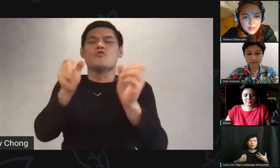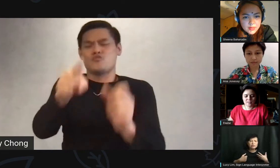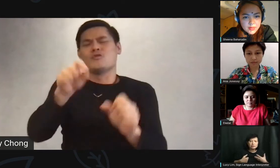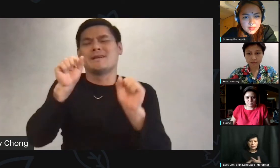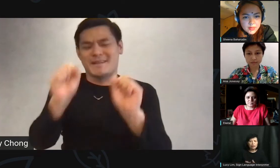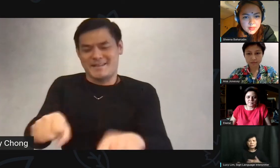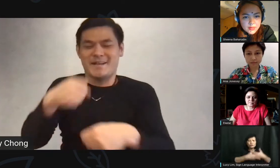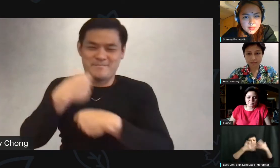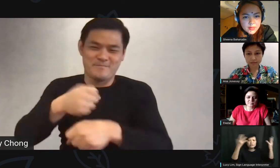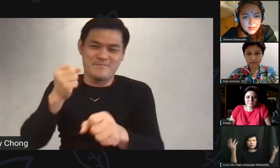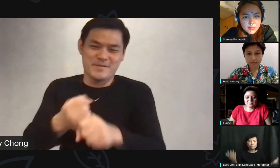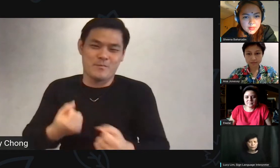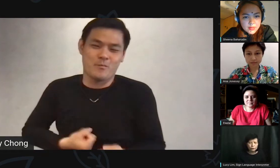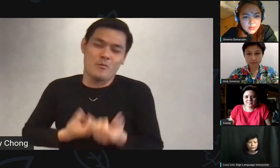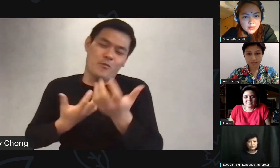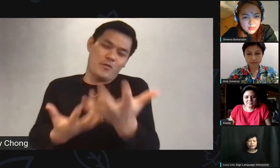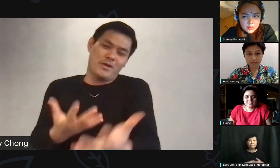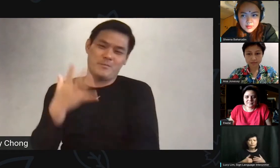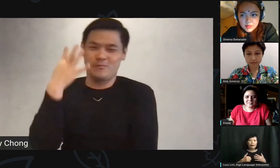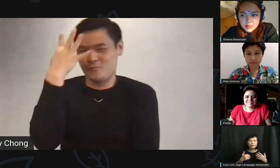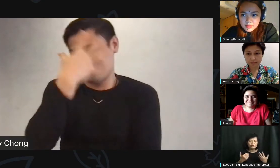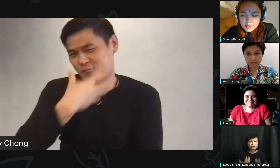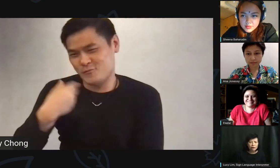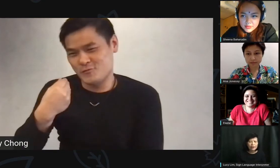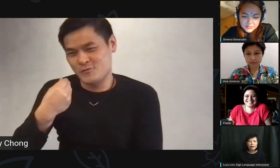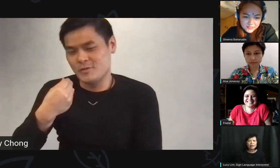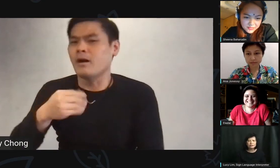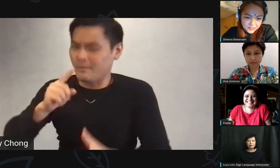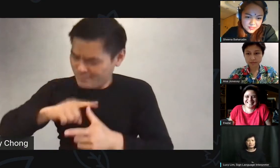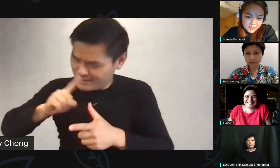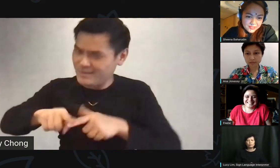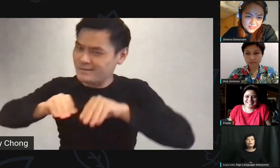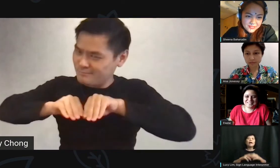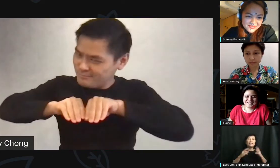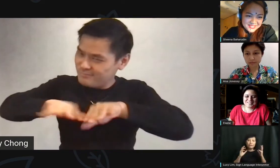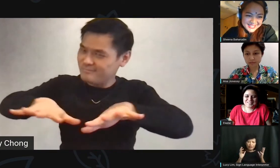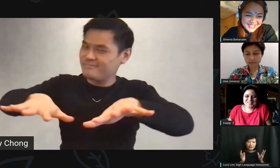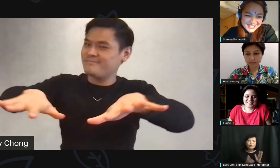this swings of moods. If you have stress, if you’re, then